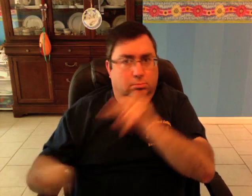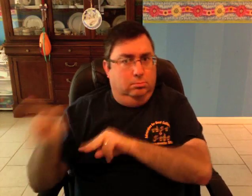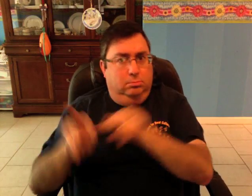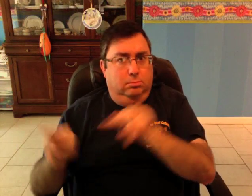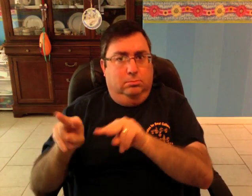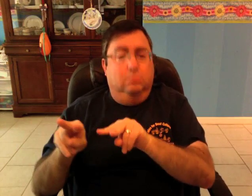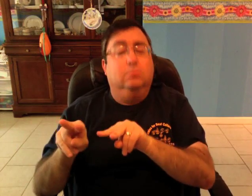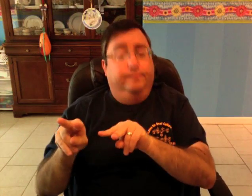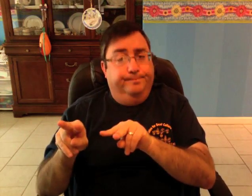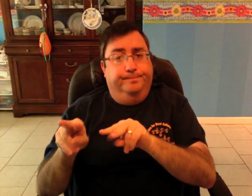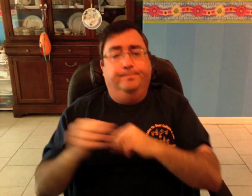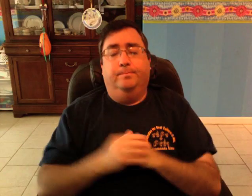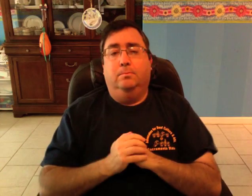supervise and monitor the children.